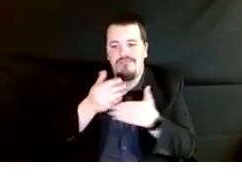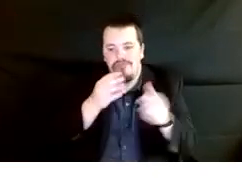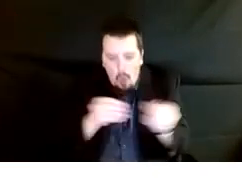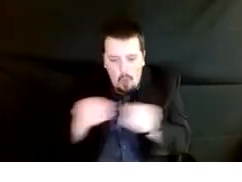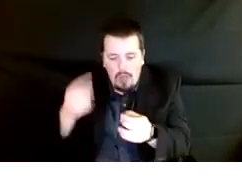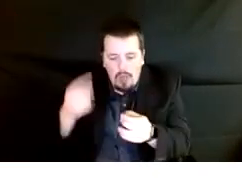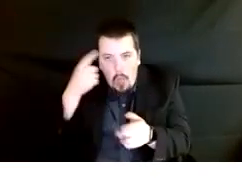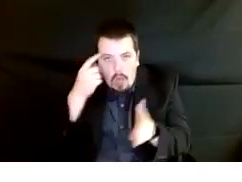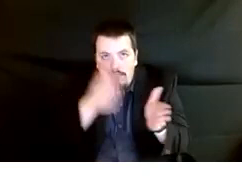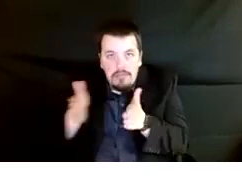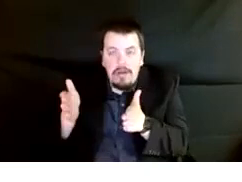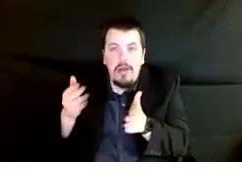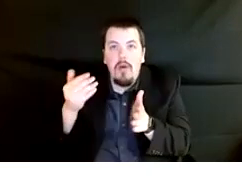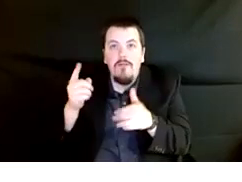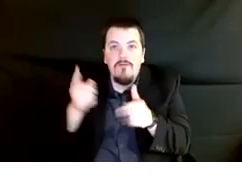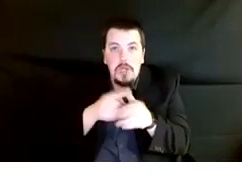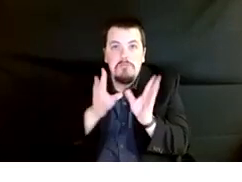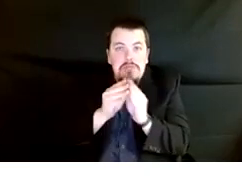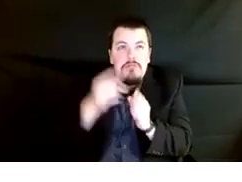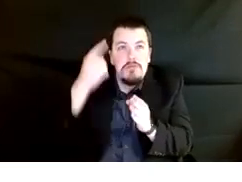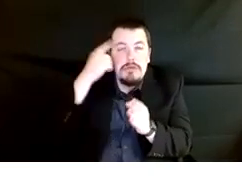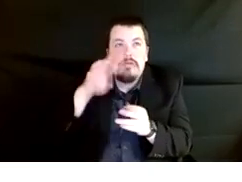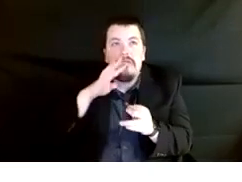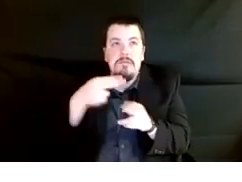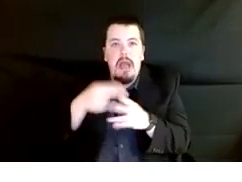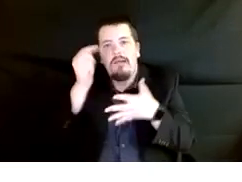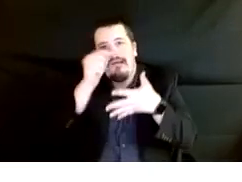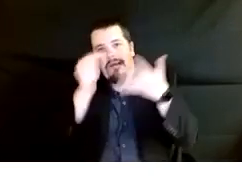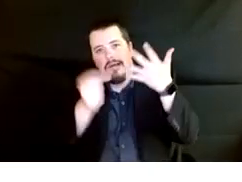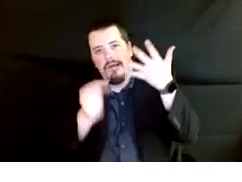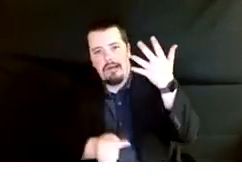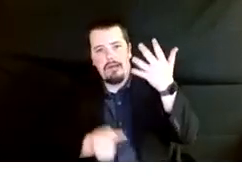had a an initial meeting where we were talking about all of these things uh and Donna fortunately